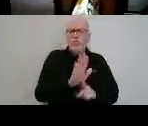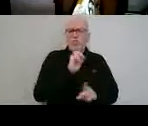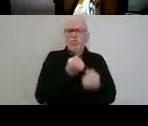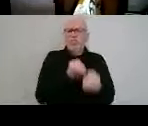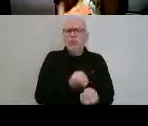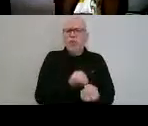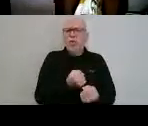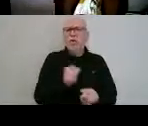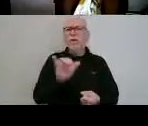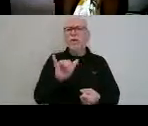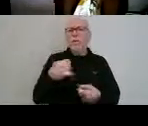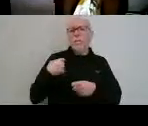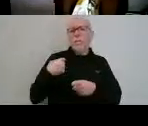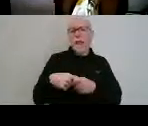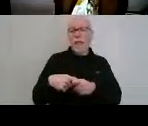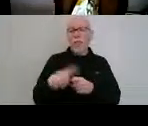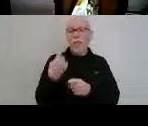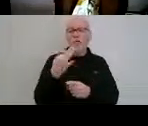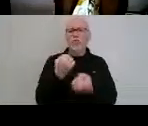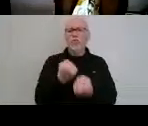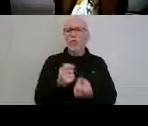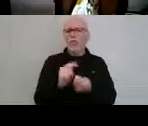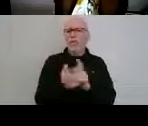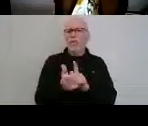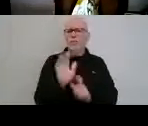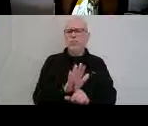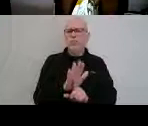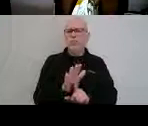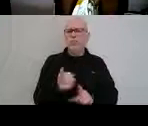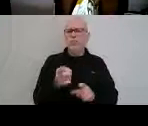Like Spanish is one of the stronger translation combinations we see,